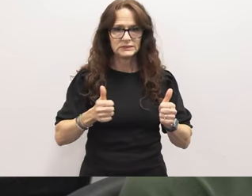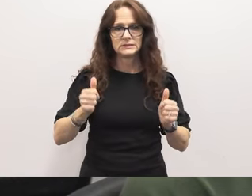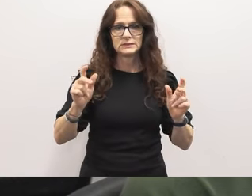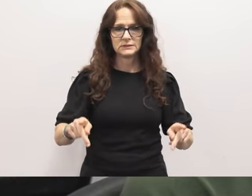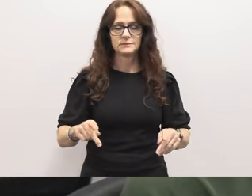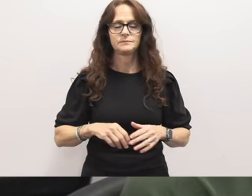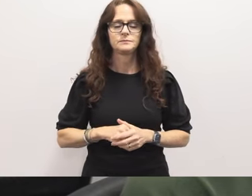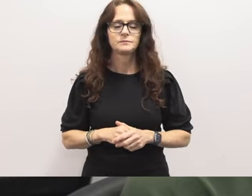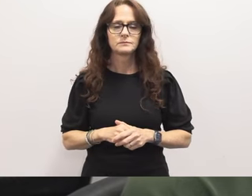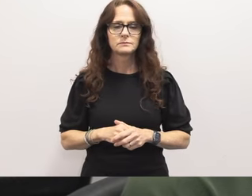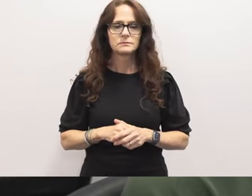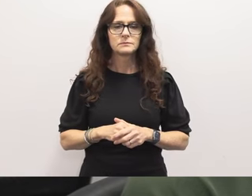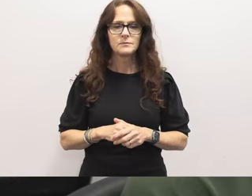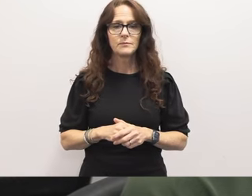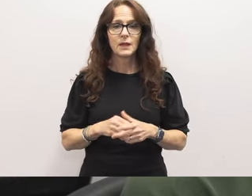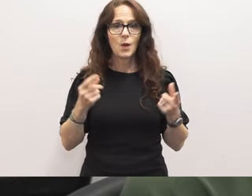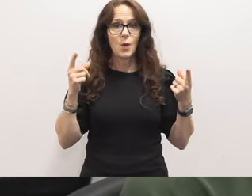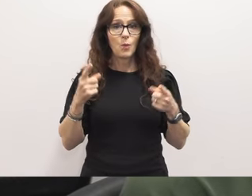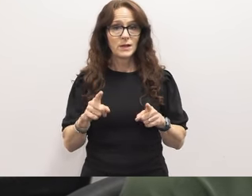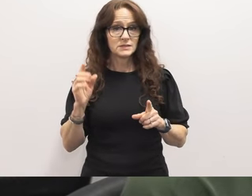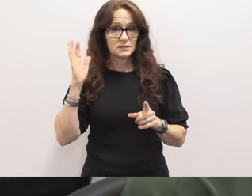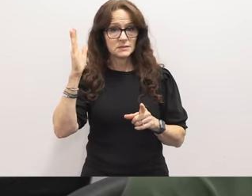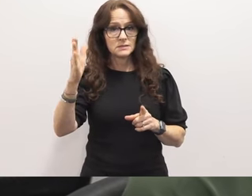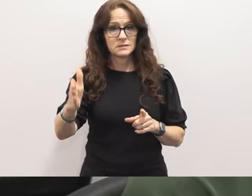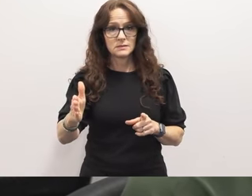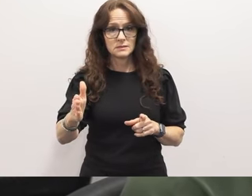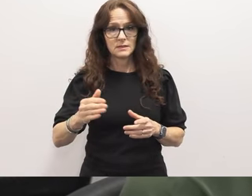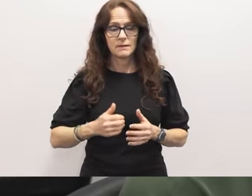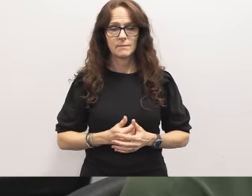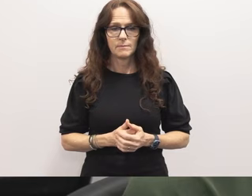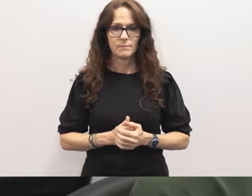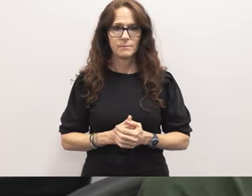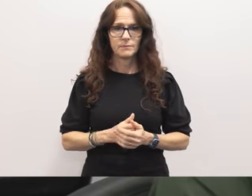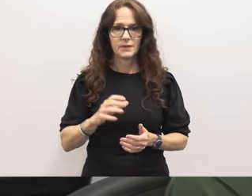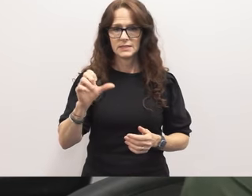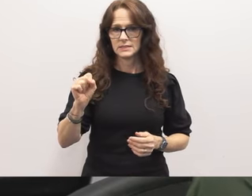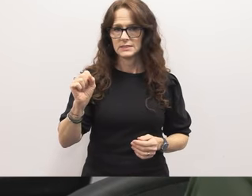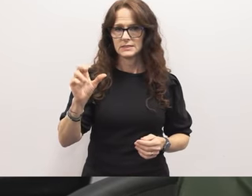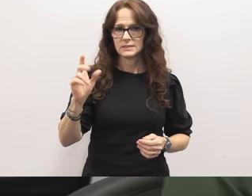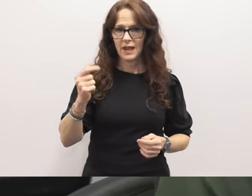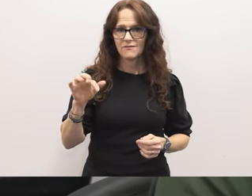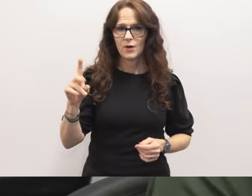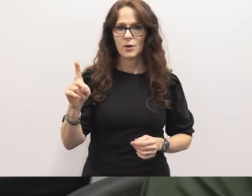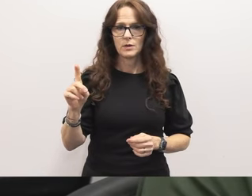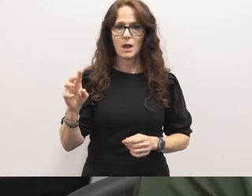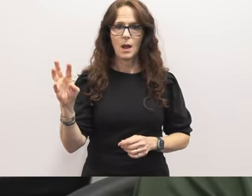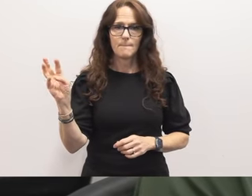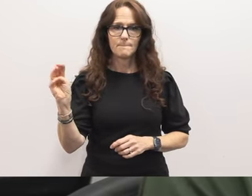I wanna let you know that what's coming for us. So Stanford Marshall, under the guidance